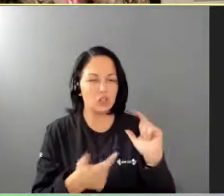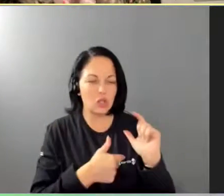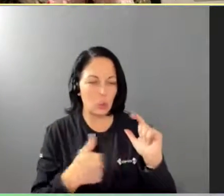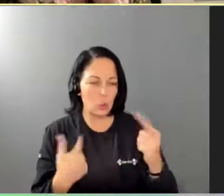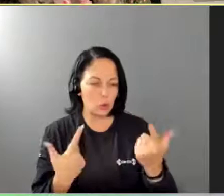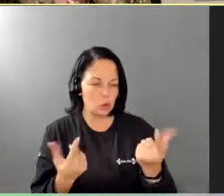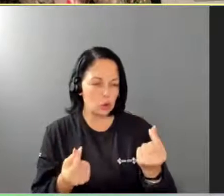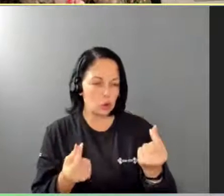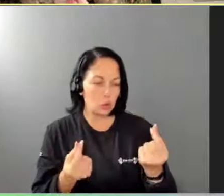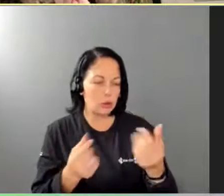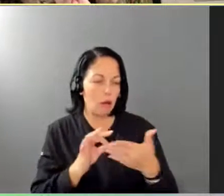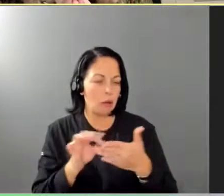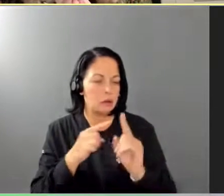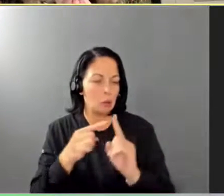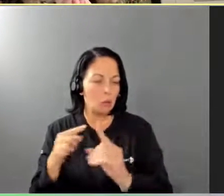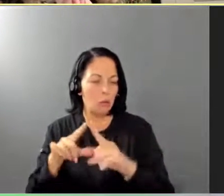tracking the specific disables, so adding